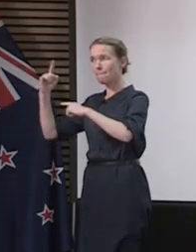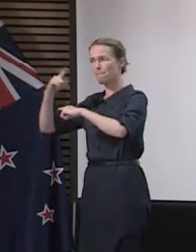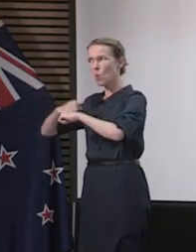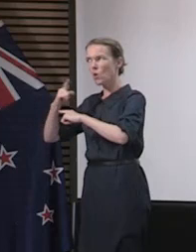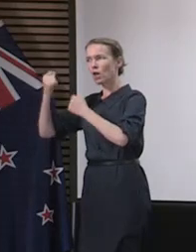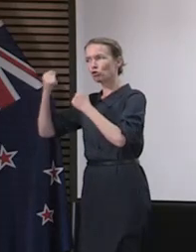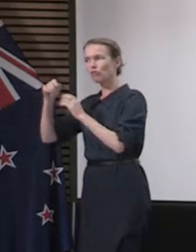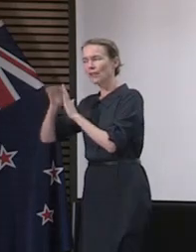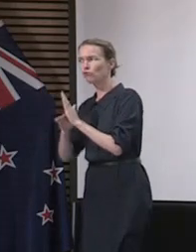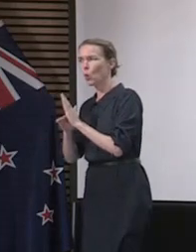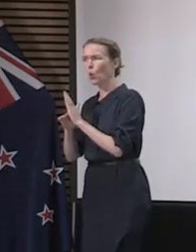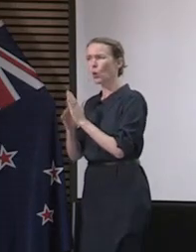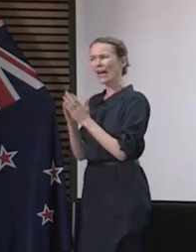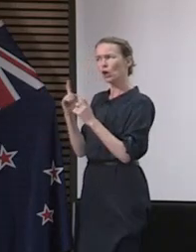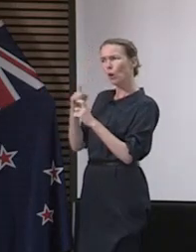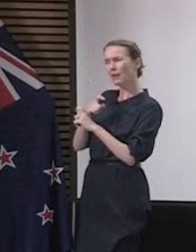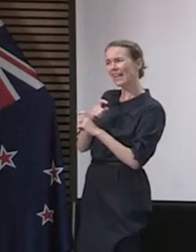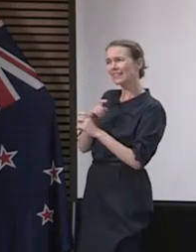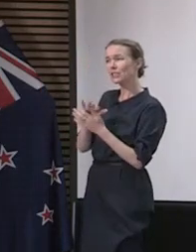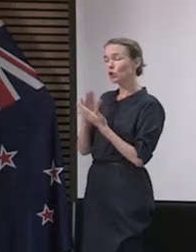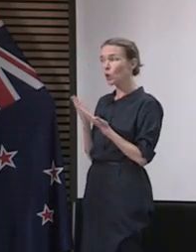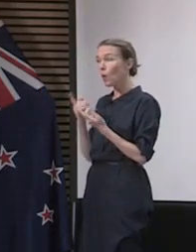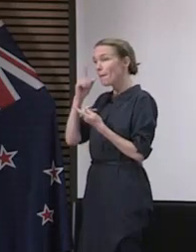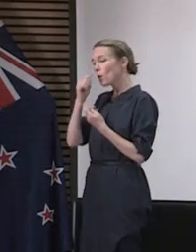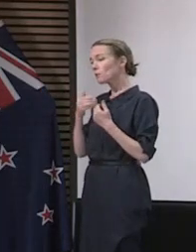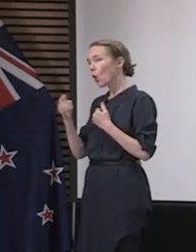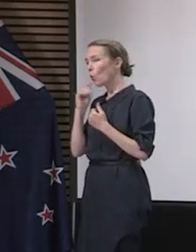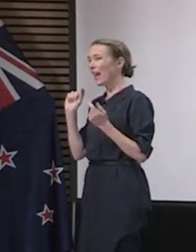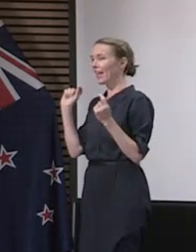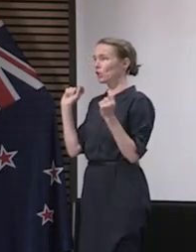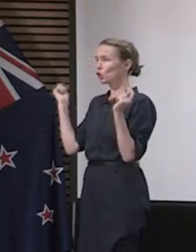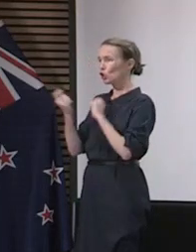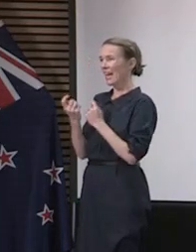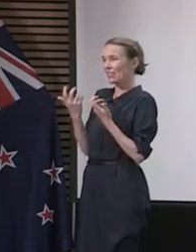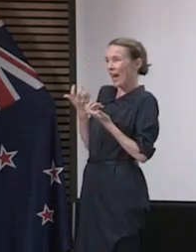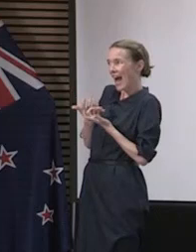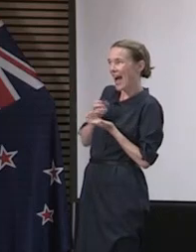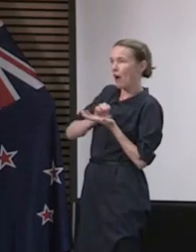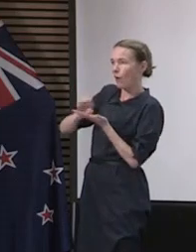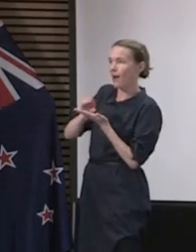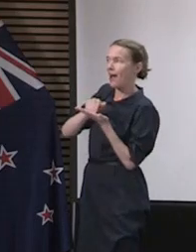Pacific neighbours', within their borders, which has been limited. It means we may be seeing some of the resume